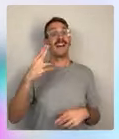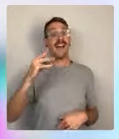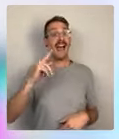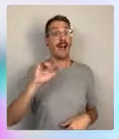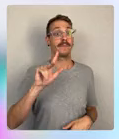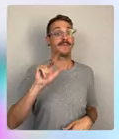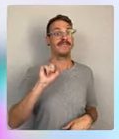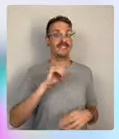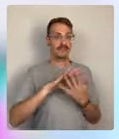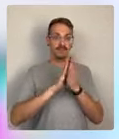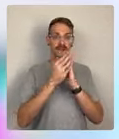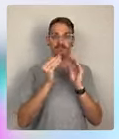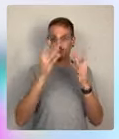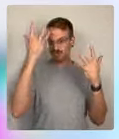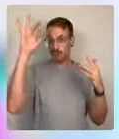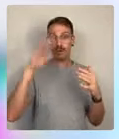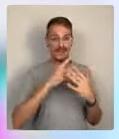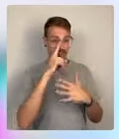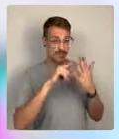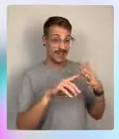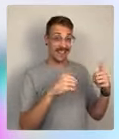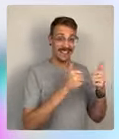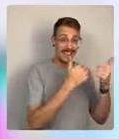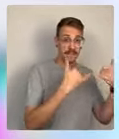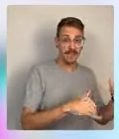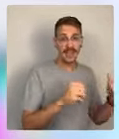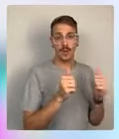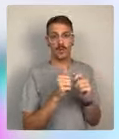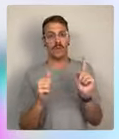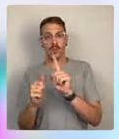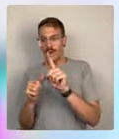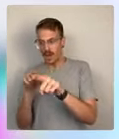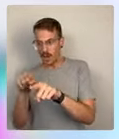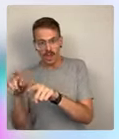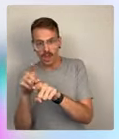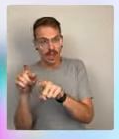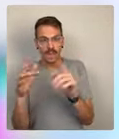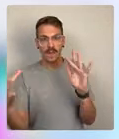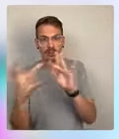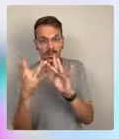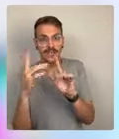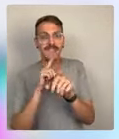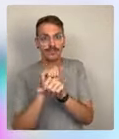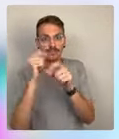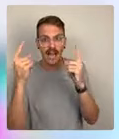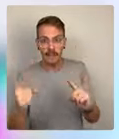and go back, and as the haptics get smarter, double check the gameplay, where the contact took place,